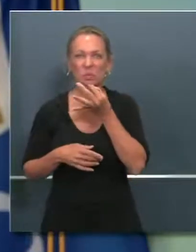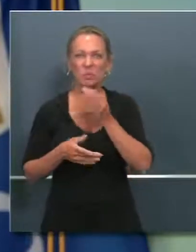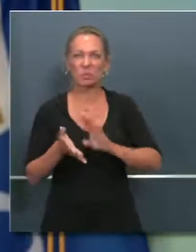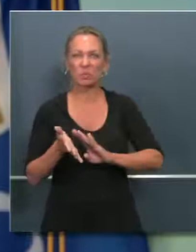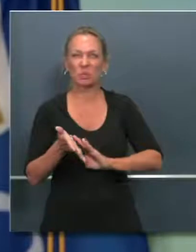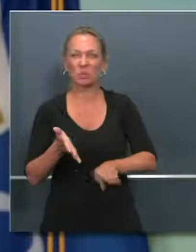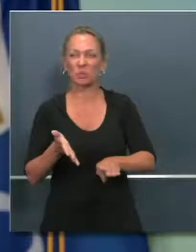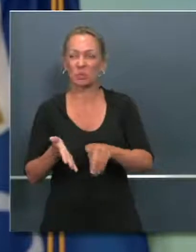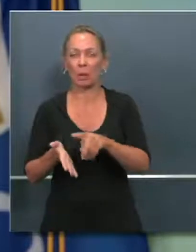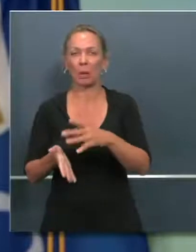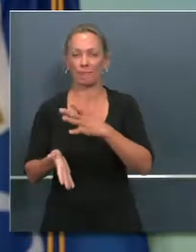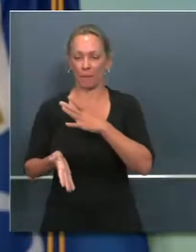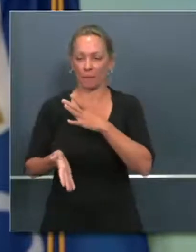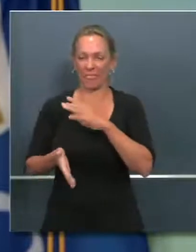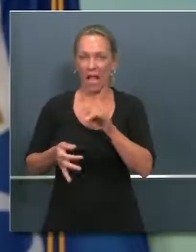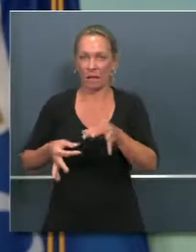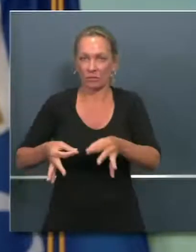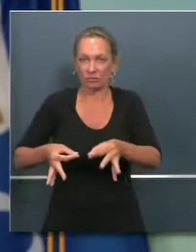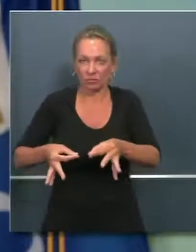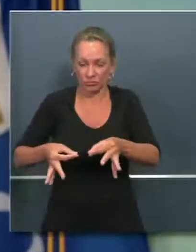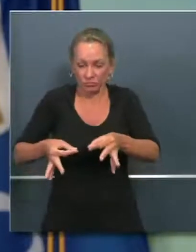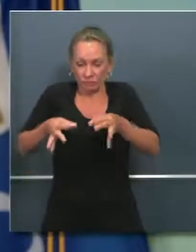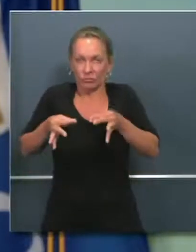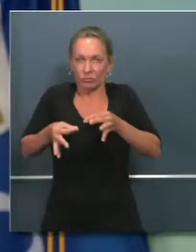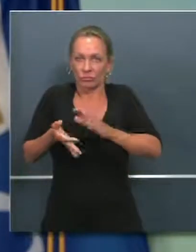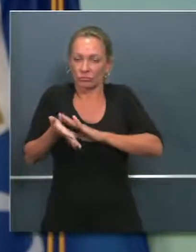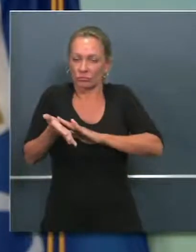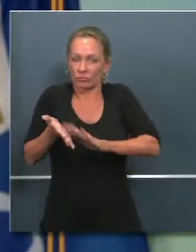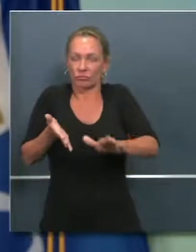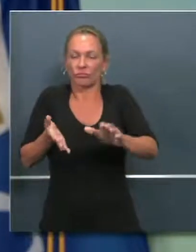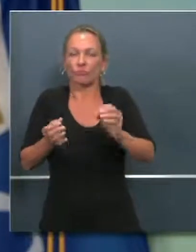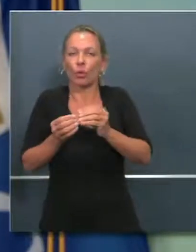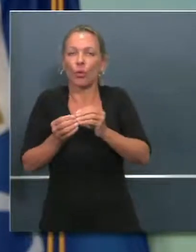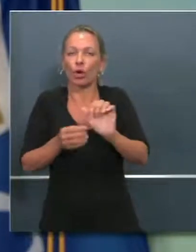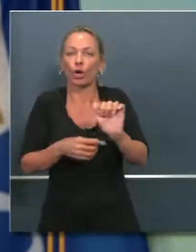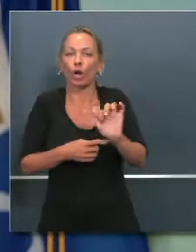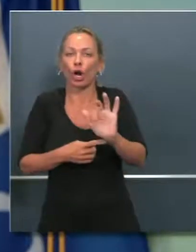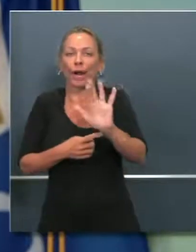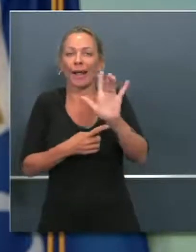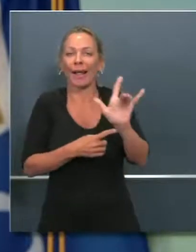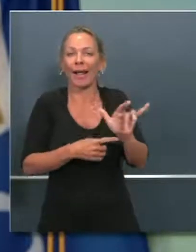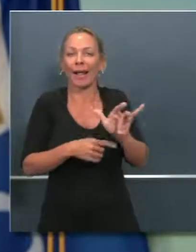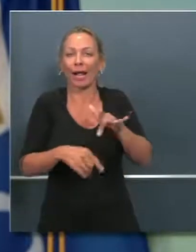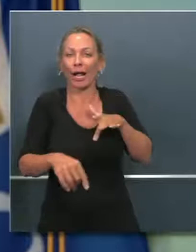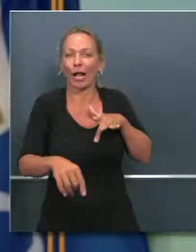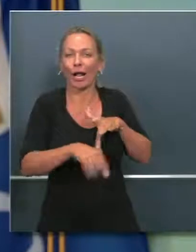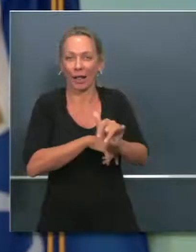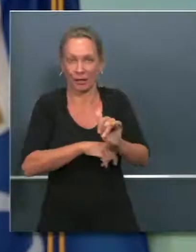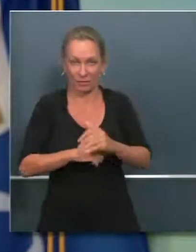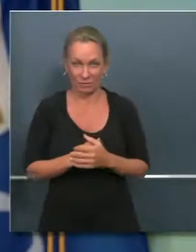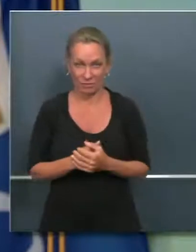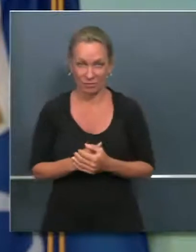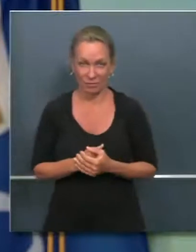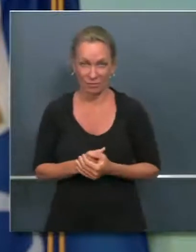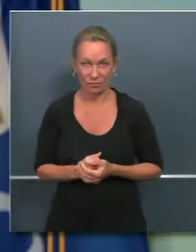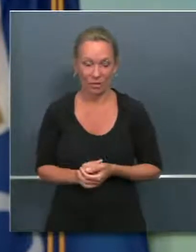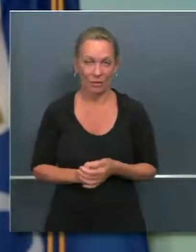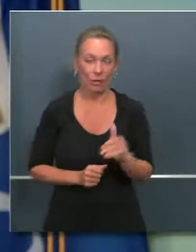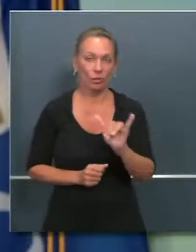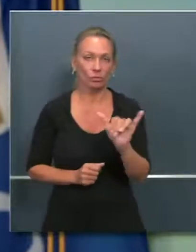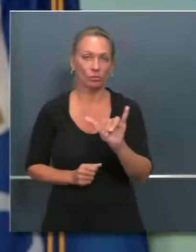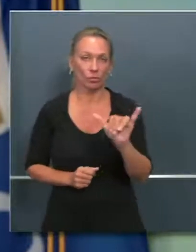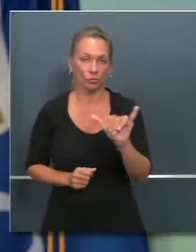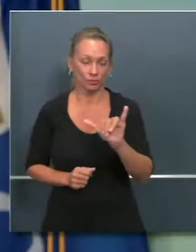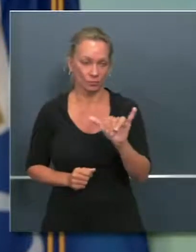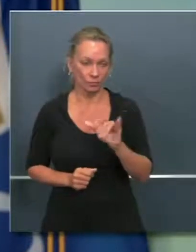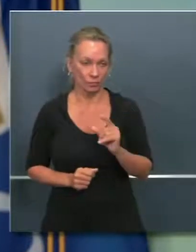a moment but we did that in addition to looking at people with sentences that were almost concluded